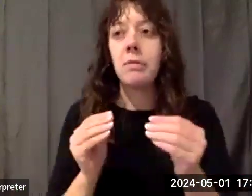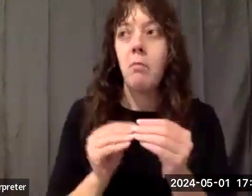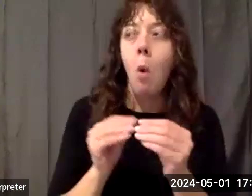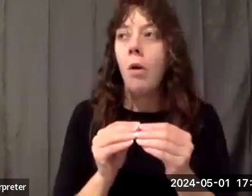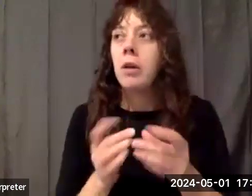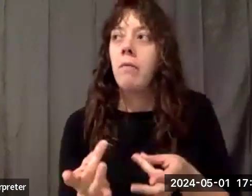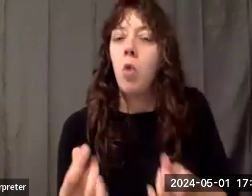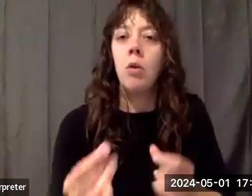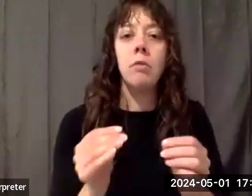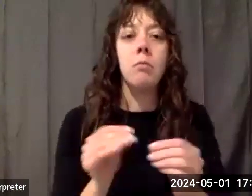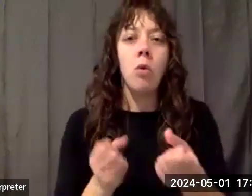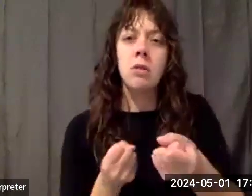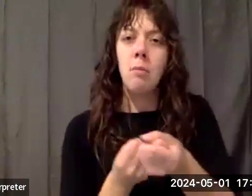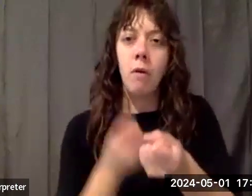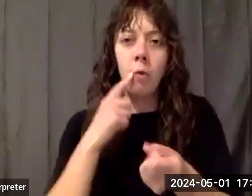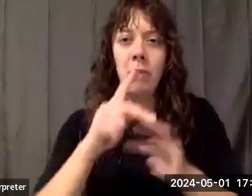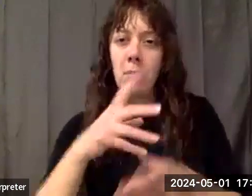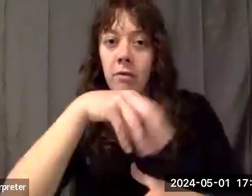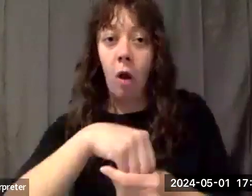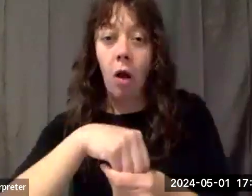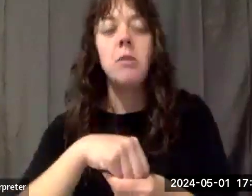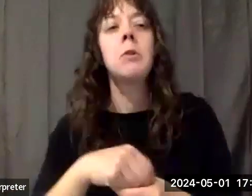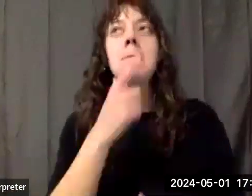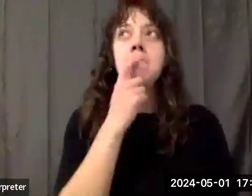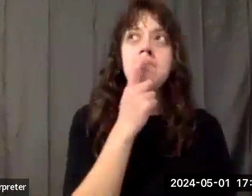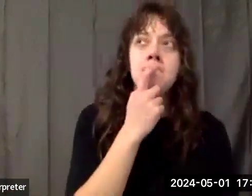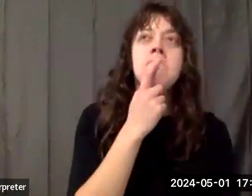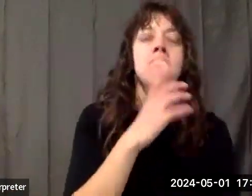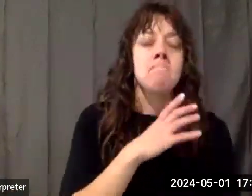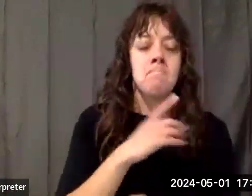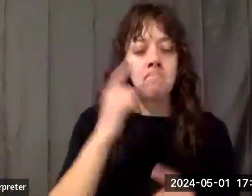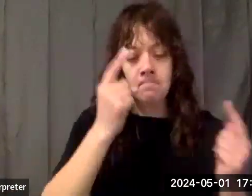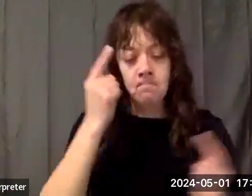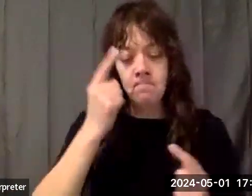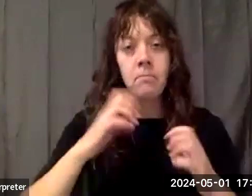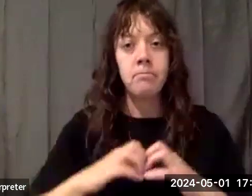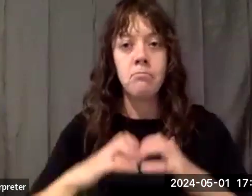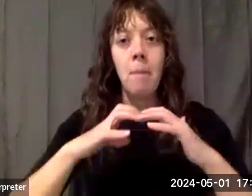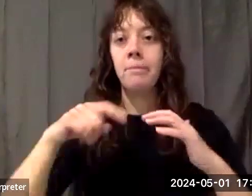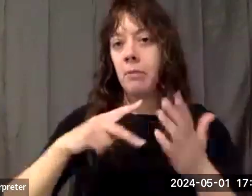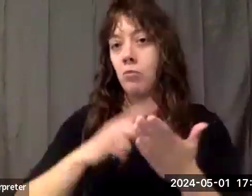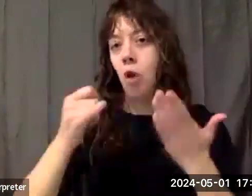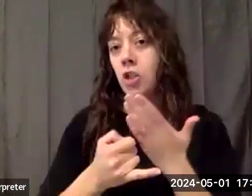And so we kicked off Project Pathway and what we found is that we wanted to get everybody under one leader.